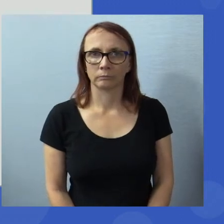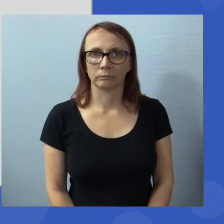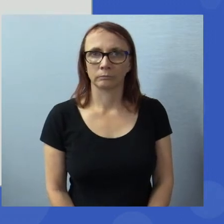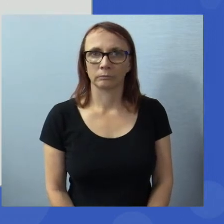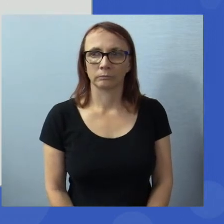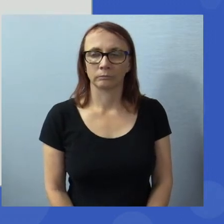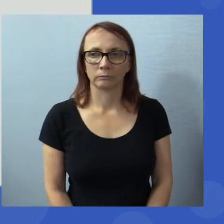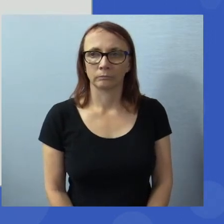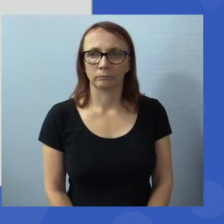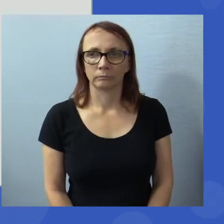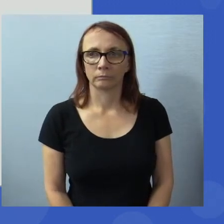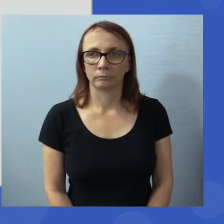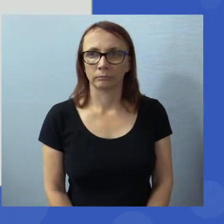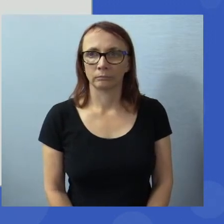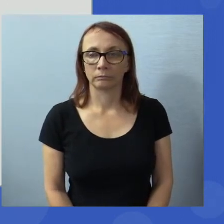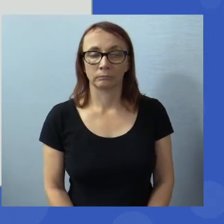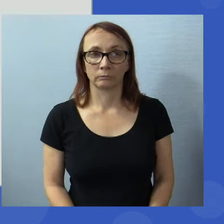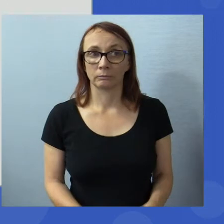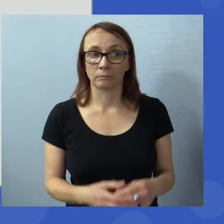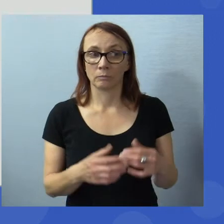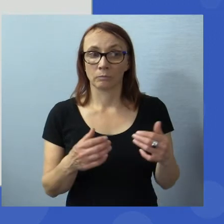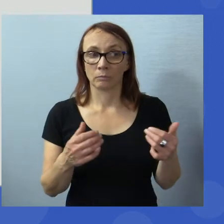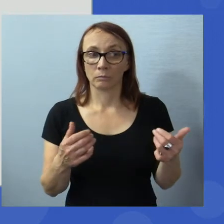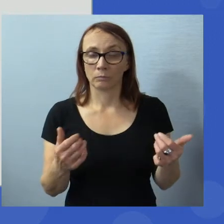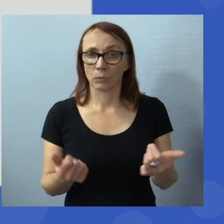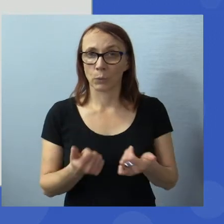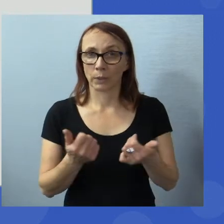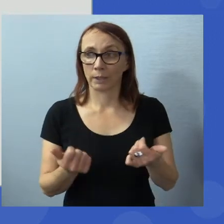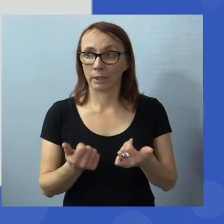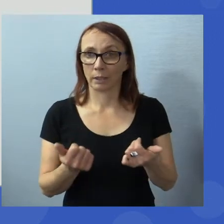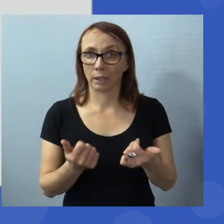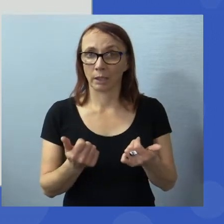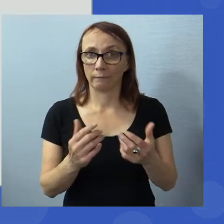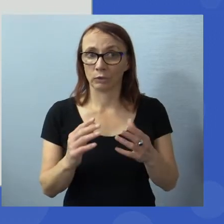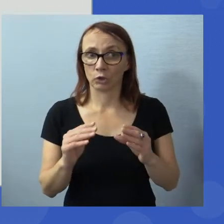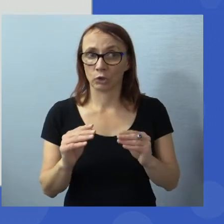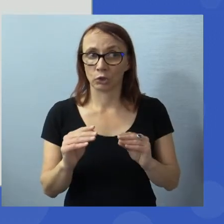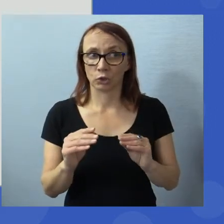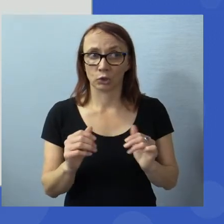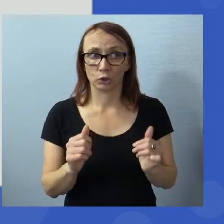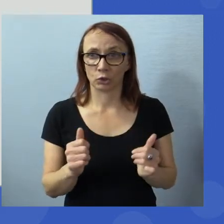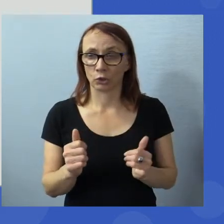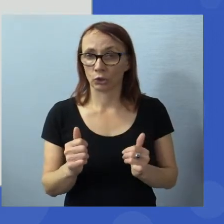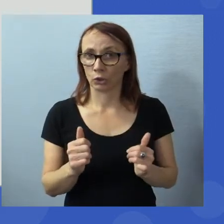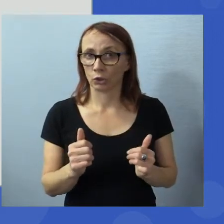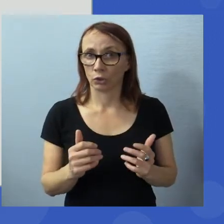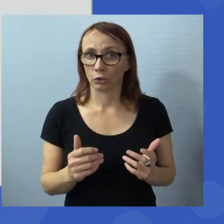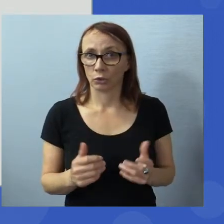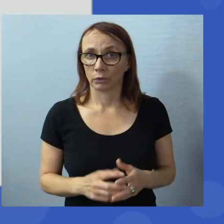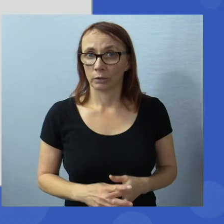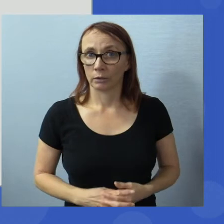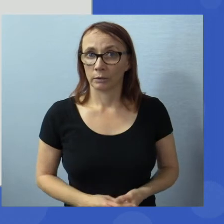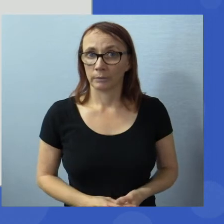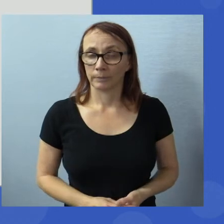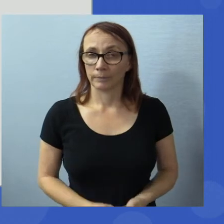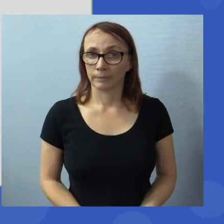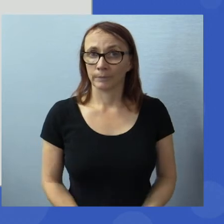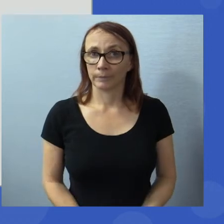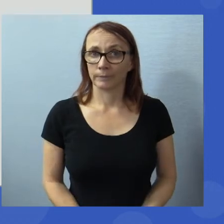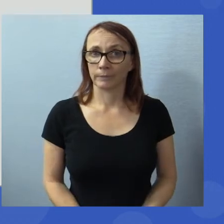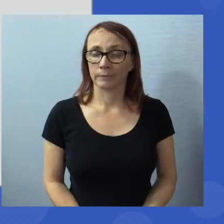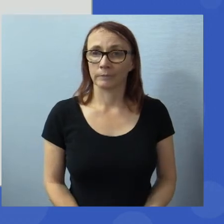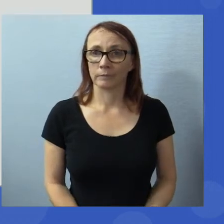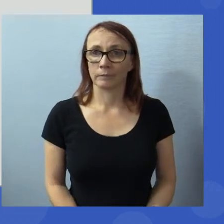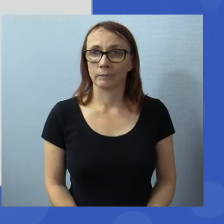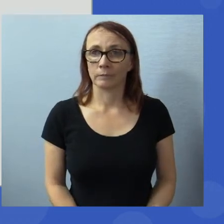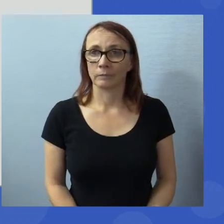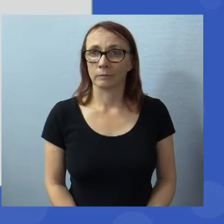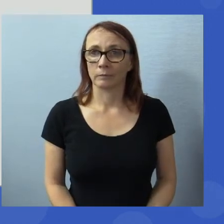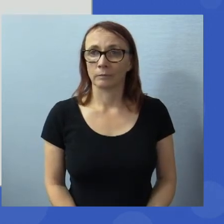okay a couple of seconds just if anybody's still considering okay right